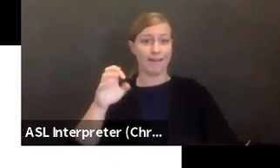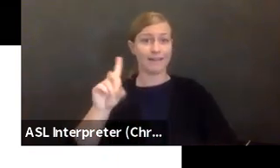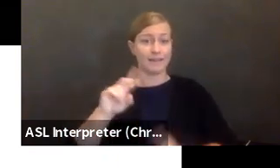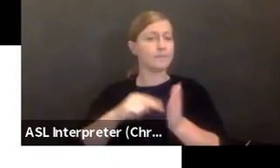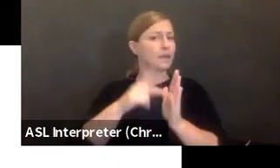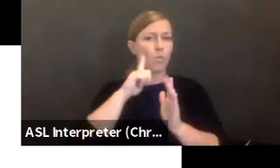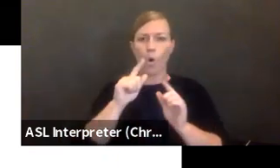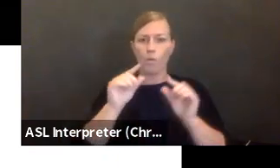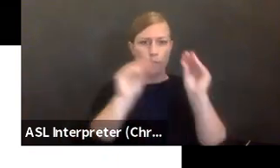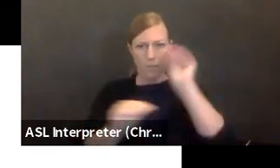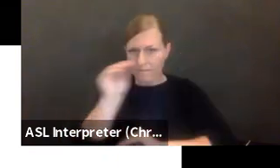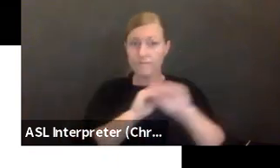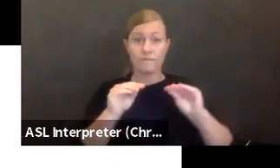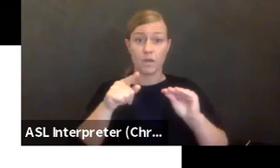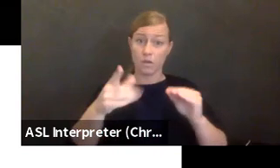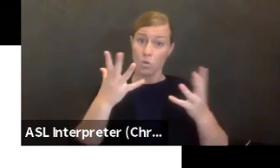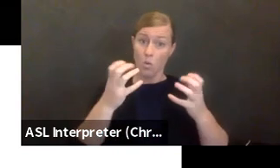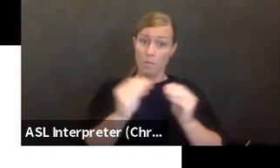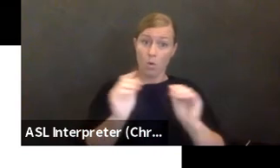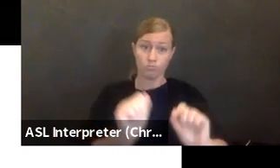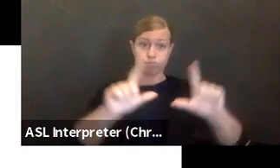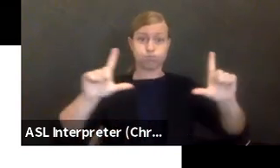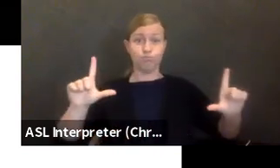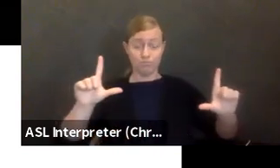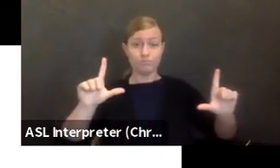there is a interpretation and closed captioning. you will notice that the video is spotlighted